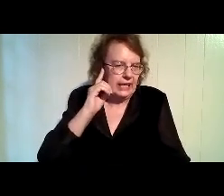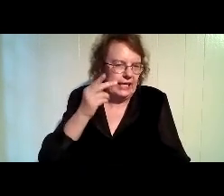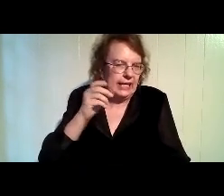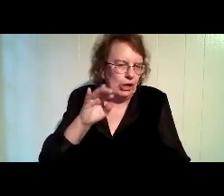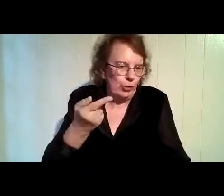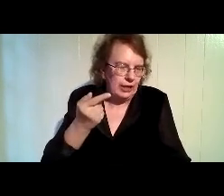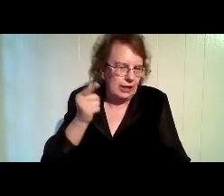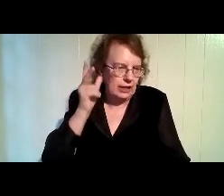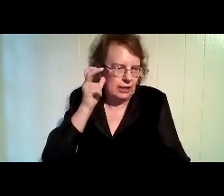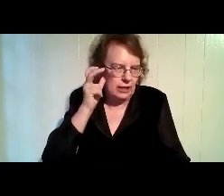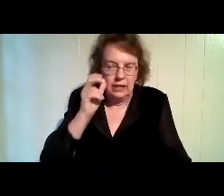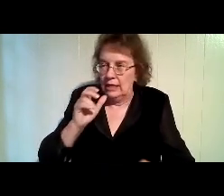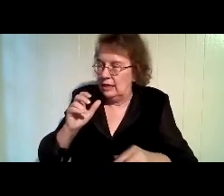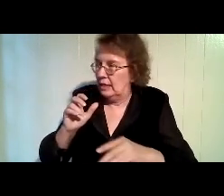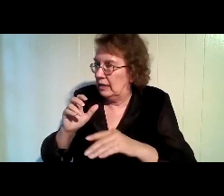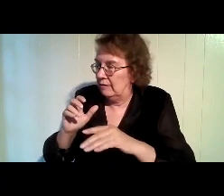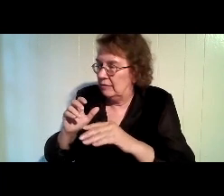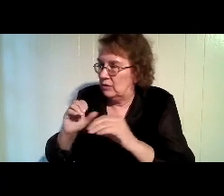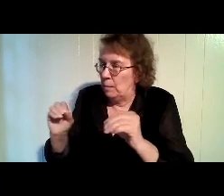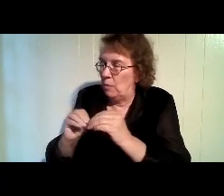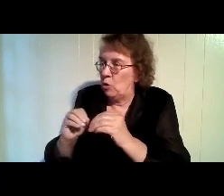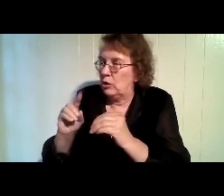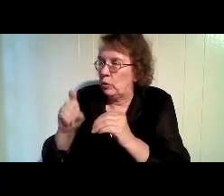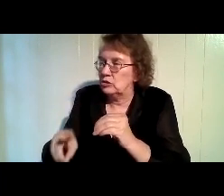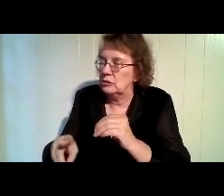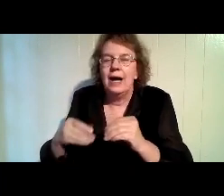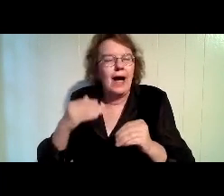But we have no more questions. I know that one that does come up